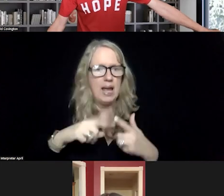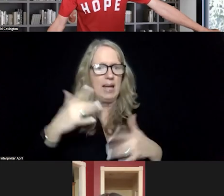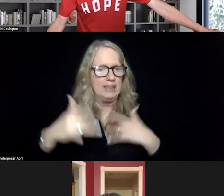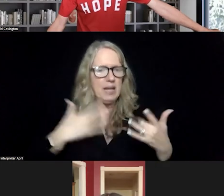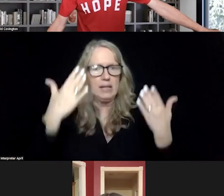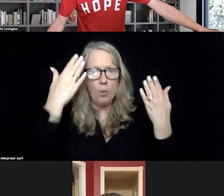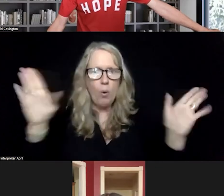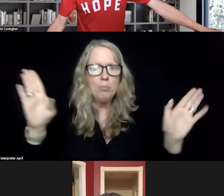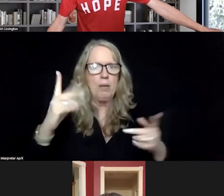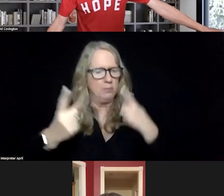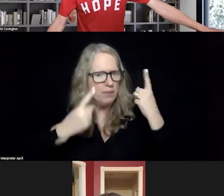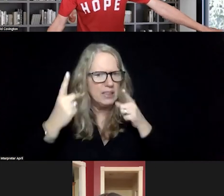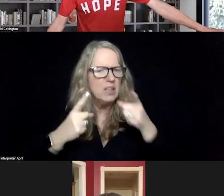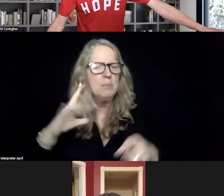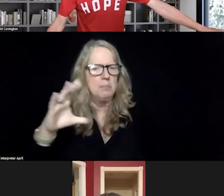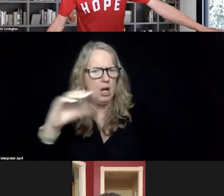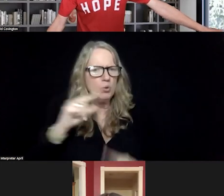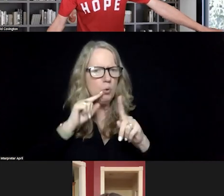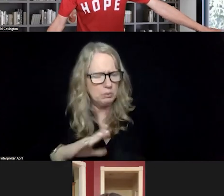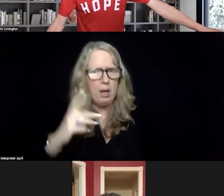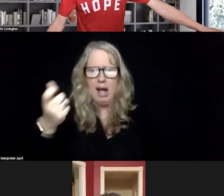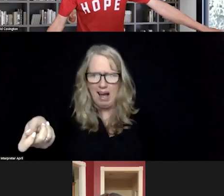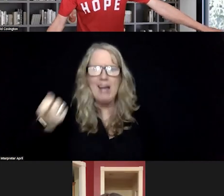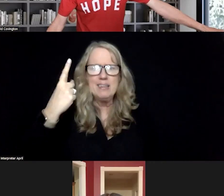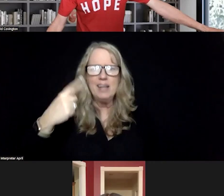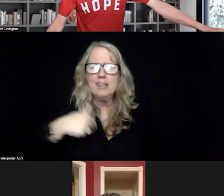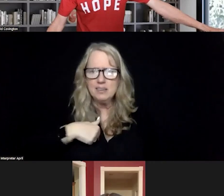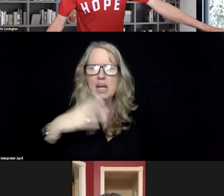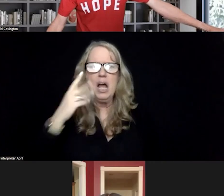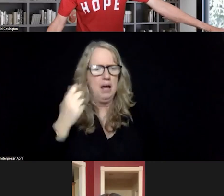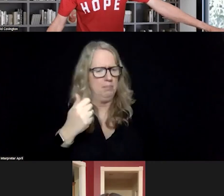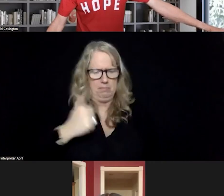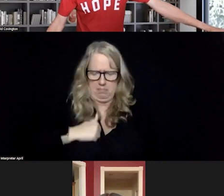ABOUT CO-RESPONDERS, I GET IT. BEING MILITARY, I GET IT. HAVING